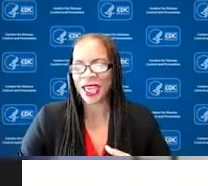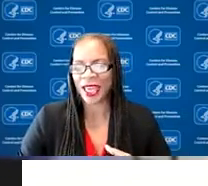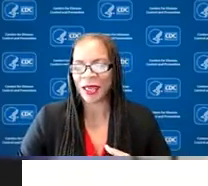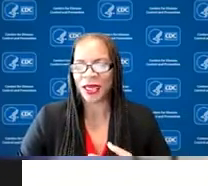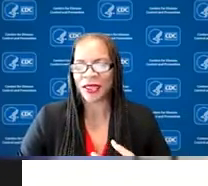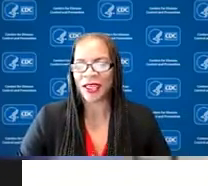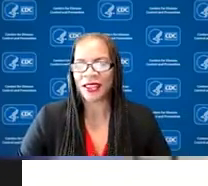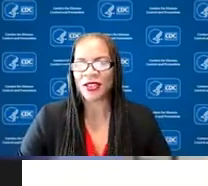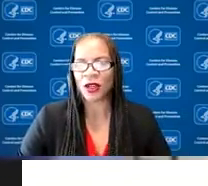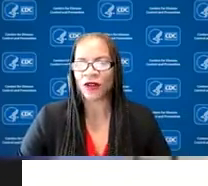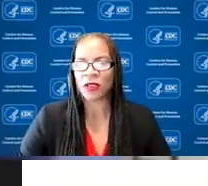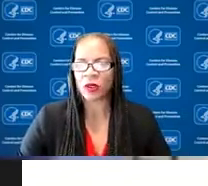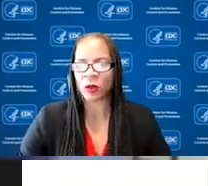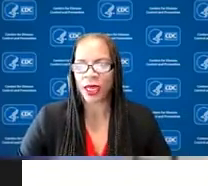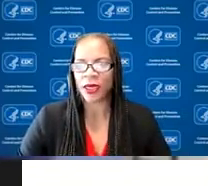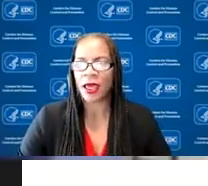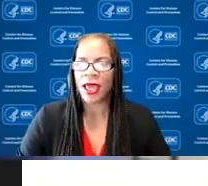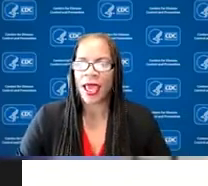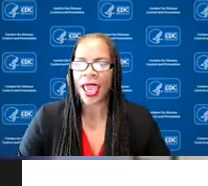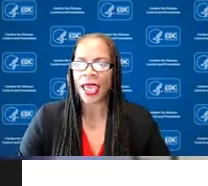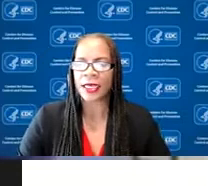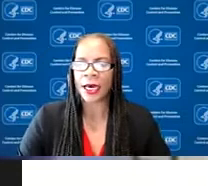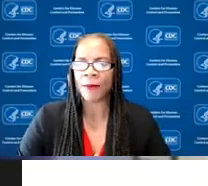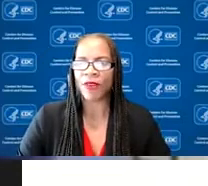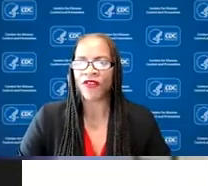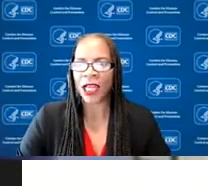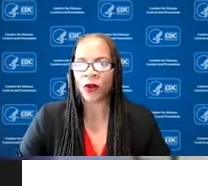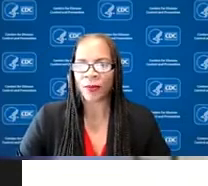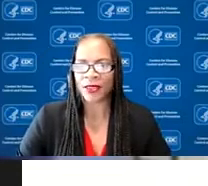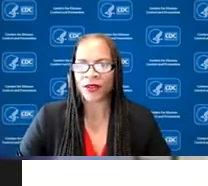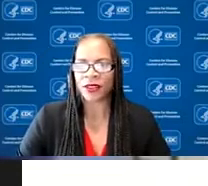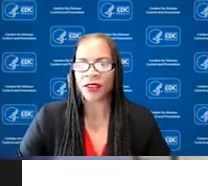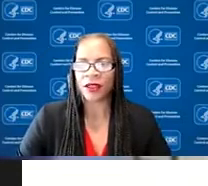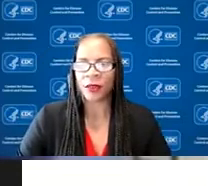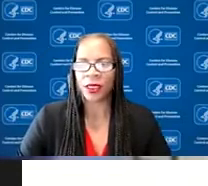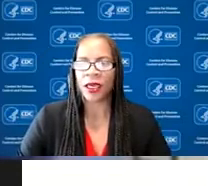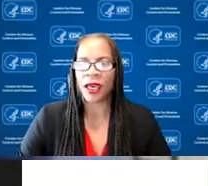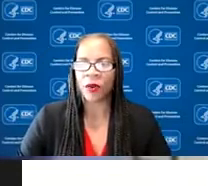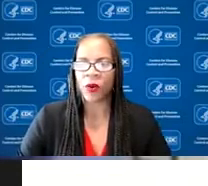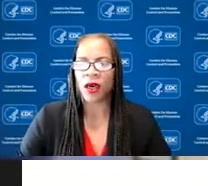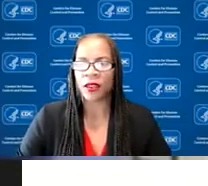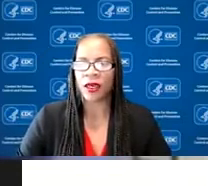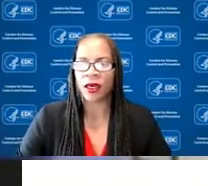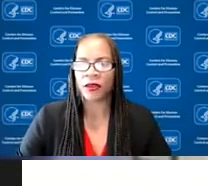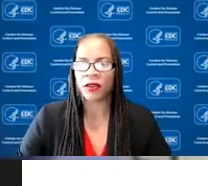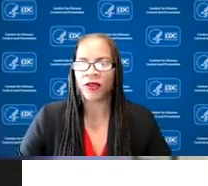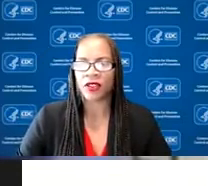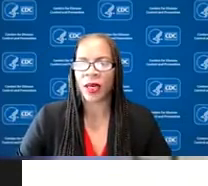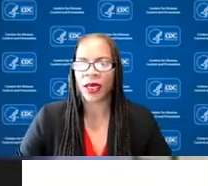but the service was great. And following my service in the Army, I went on to finish my